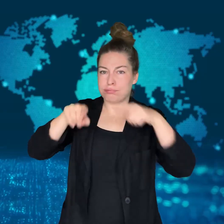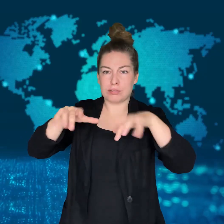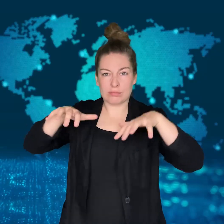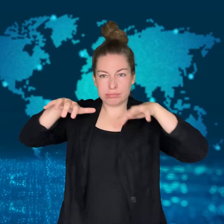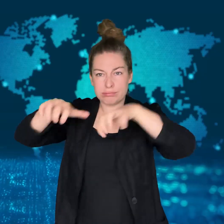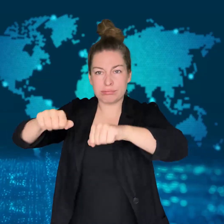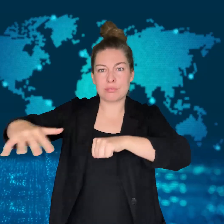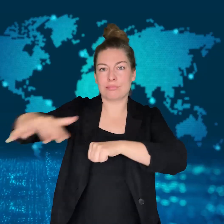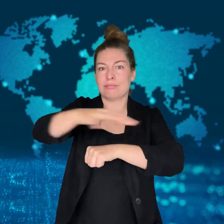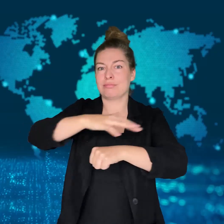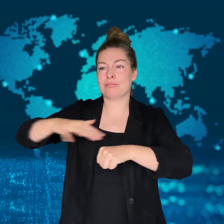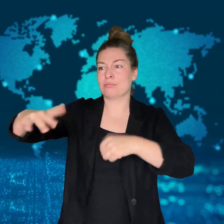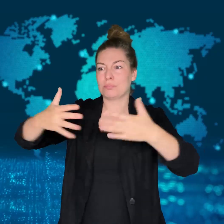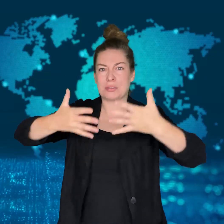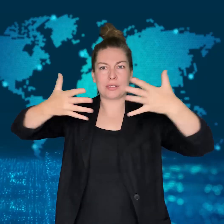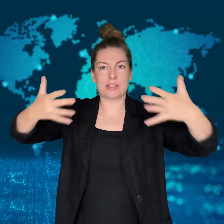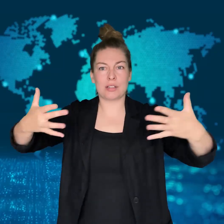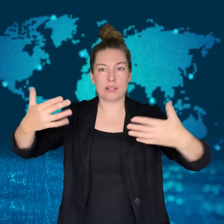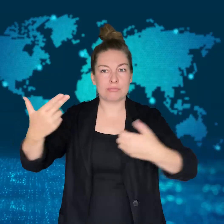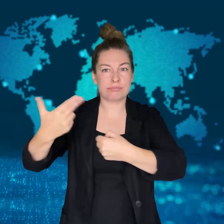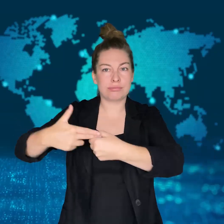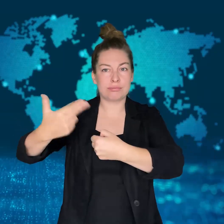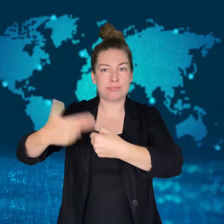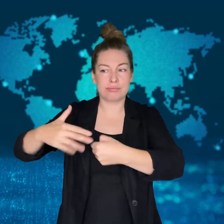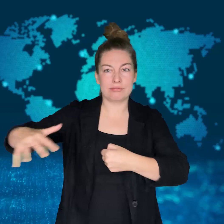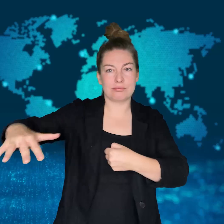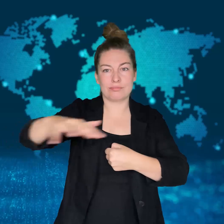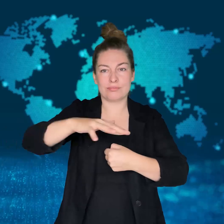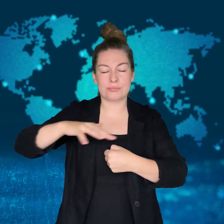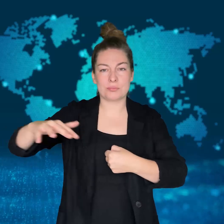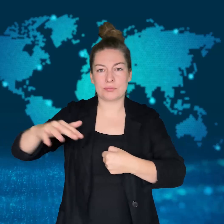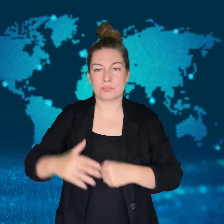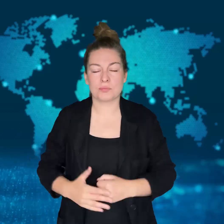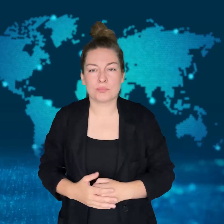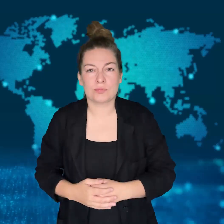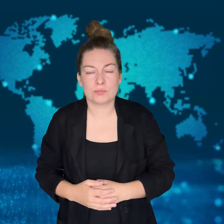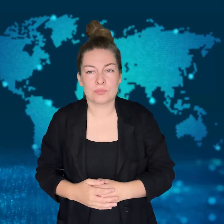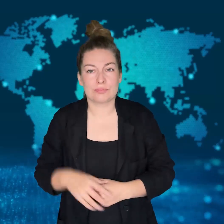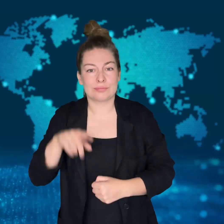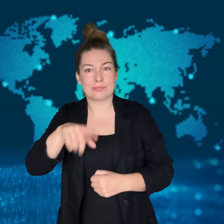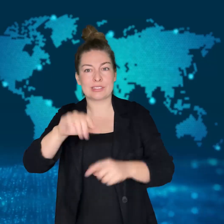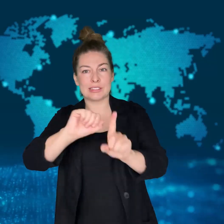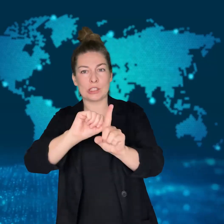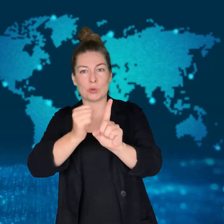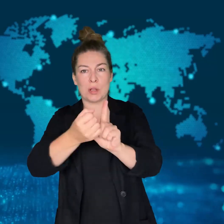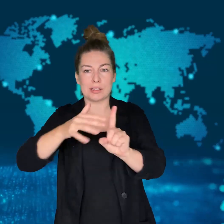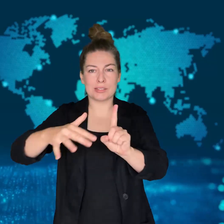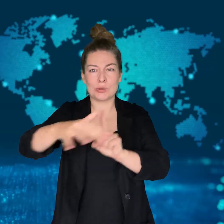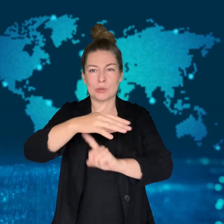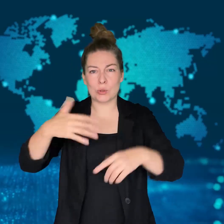A hit on a key fuel terminal by the G9 gang alliance.